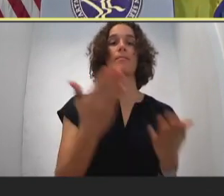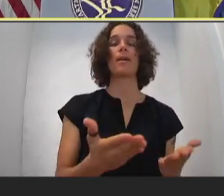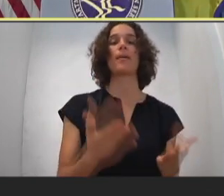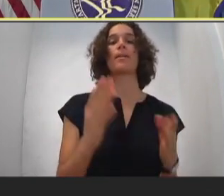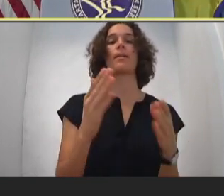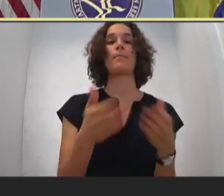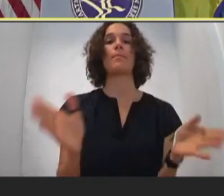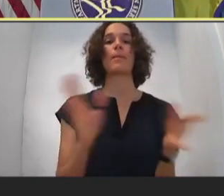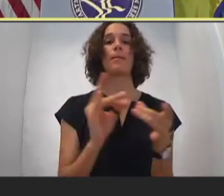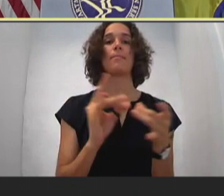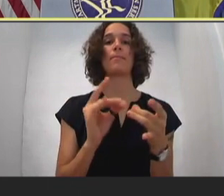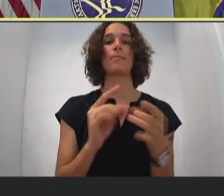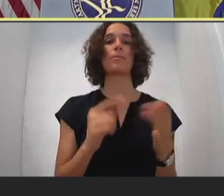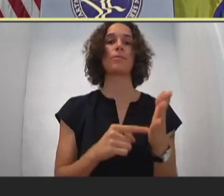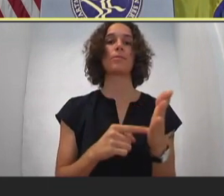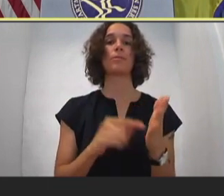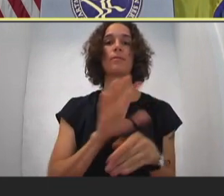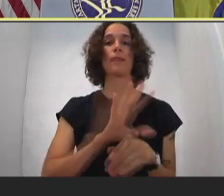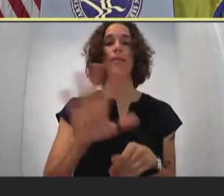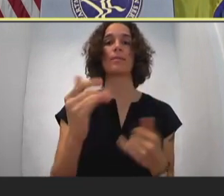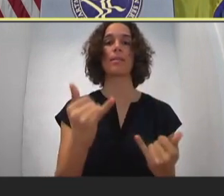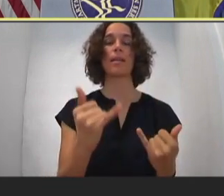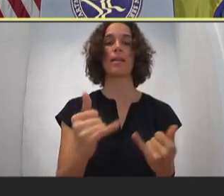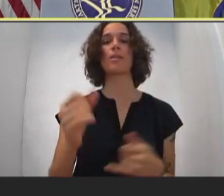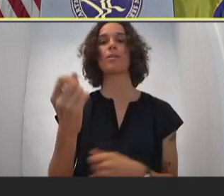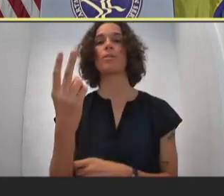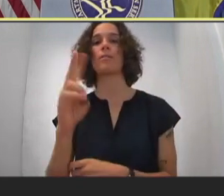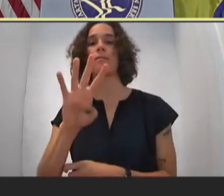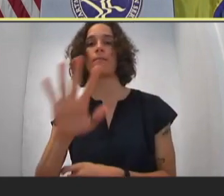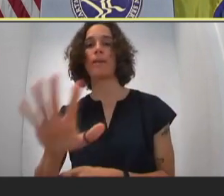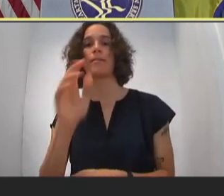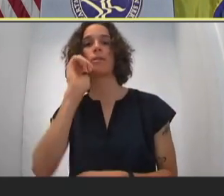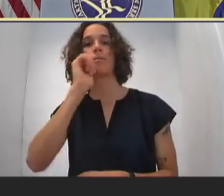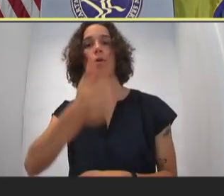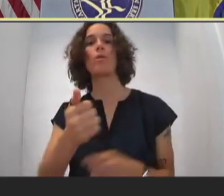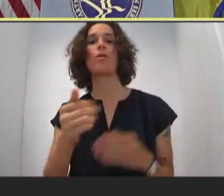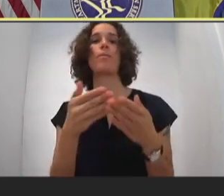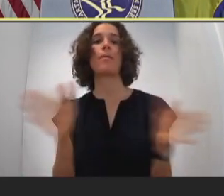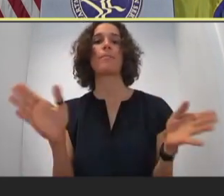at 12:45 p.m. tomorrow. Public comments are not a question-and-answer session,